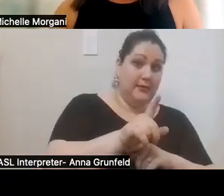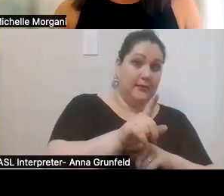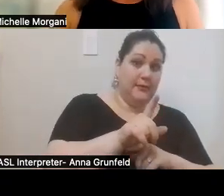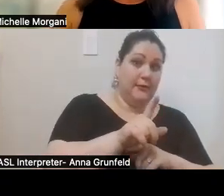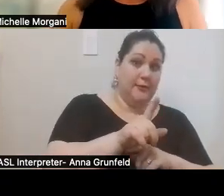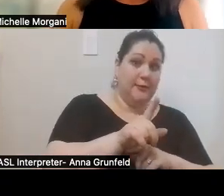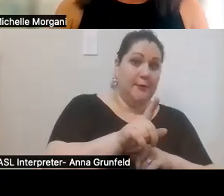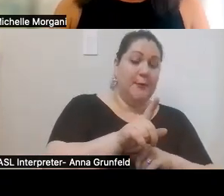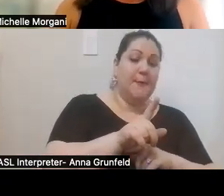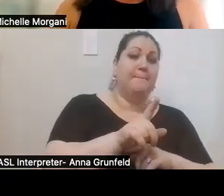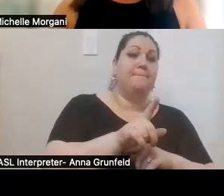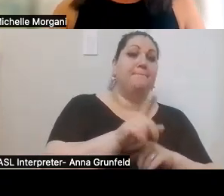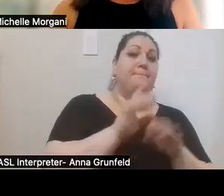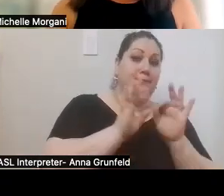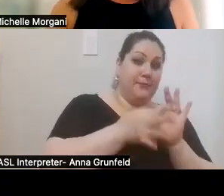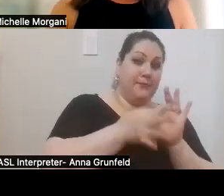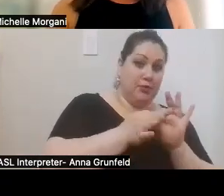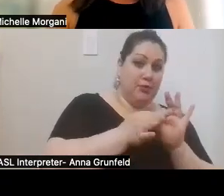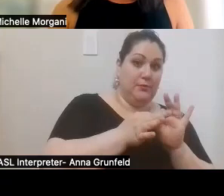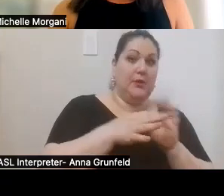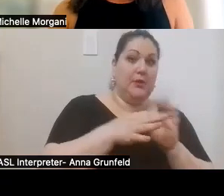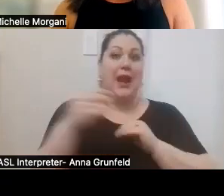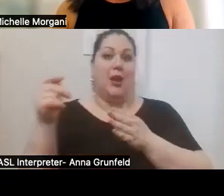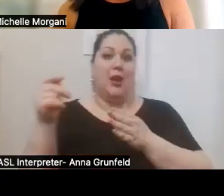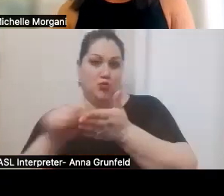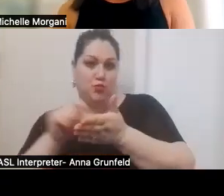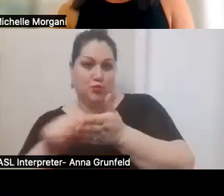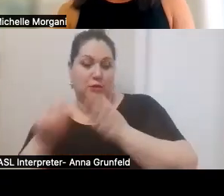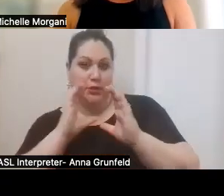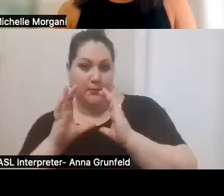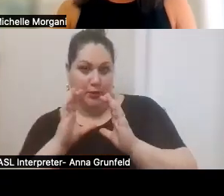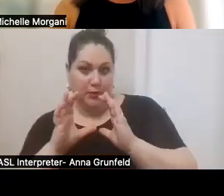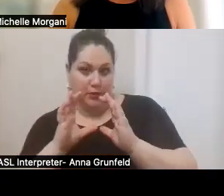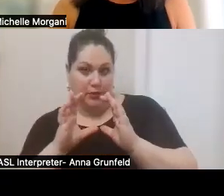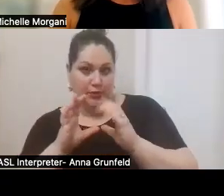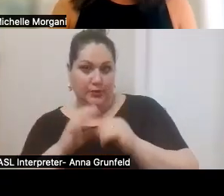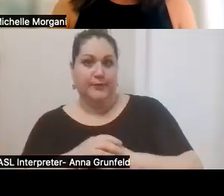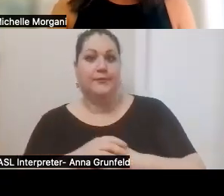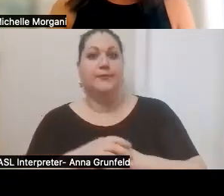Interpreting and written communication for all of their communication needs.